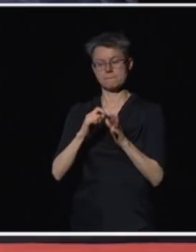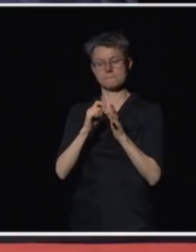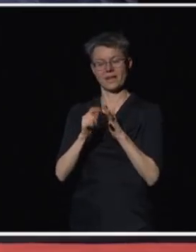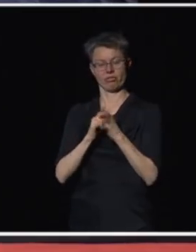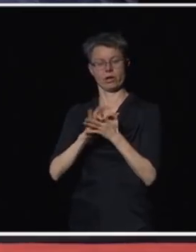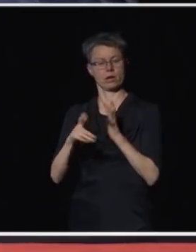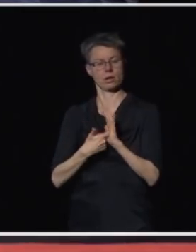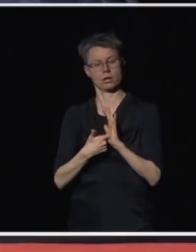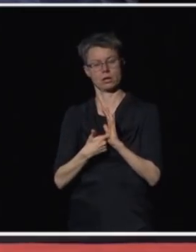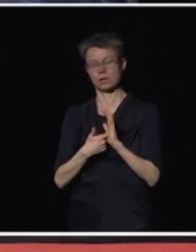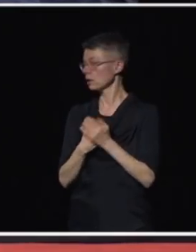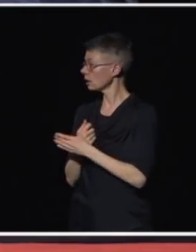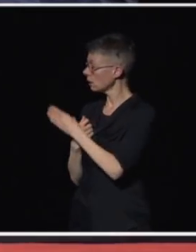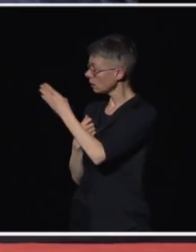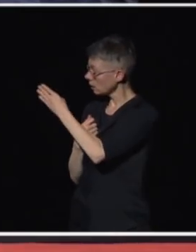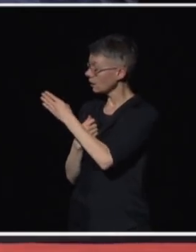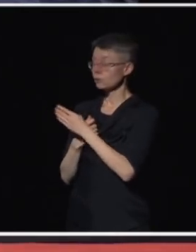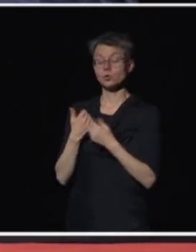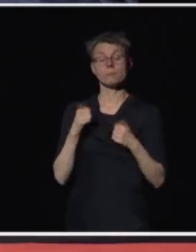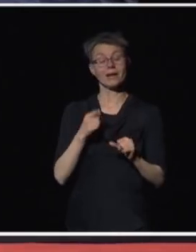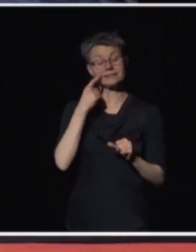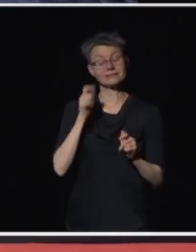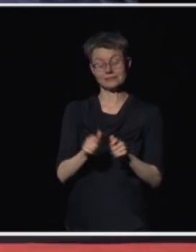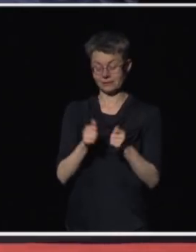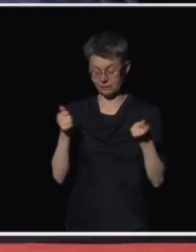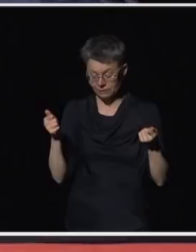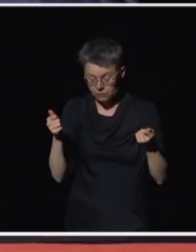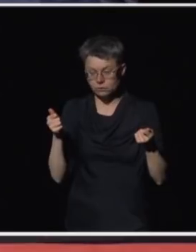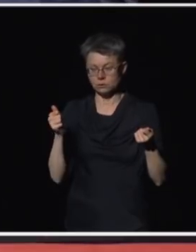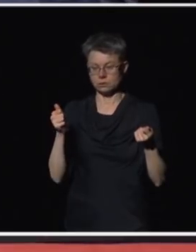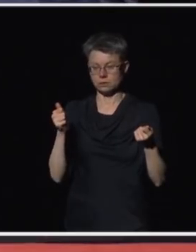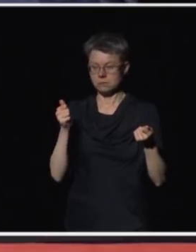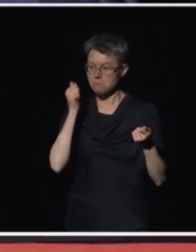What -- when you did encounter that as a comic book and this whole idea of black sci-fi, if you like -- Right.